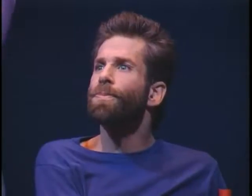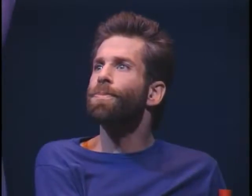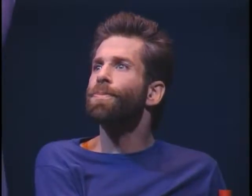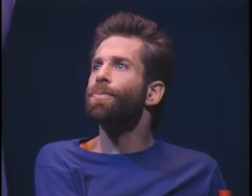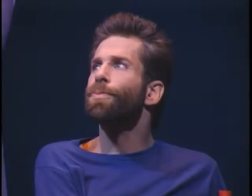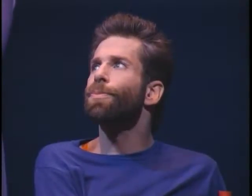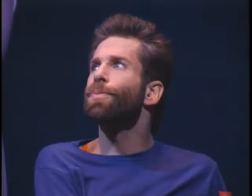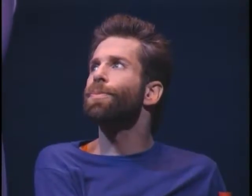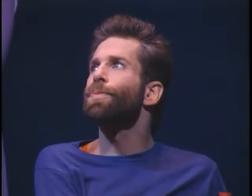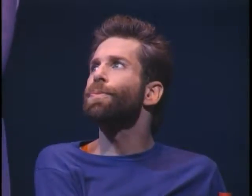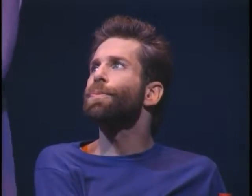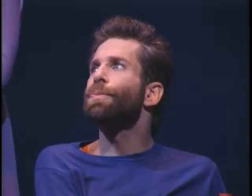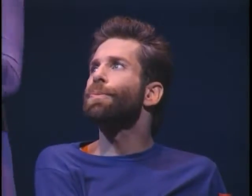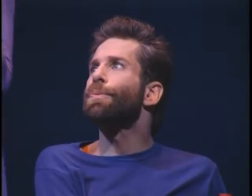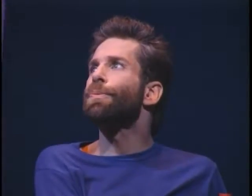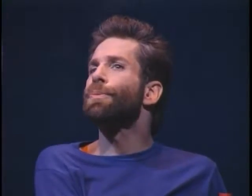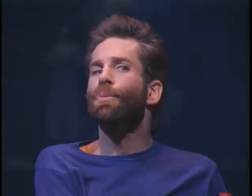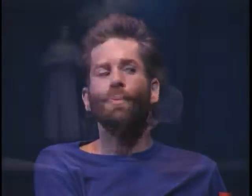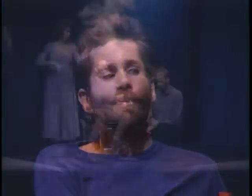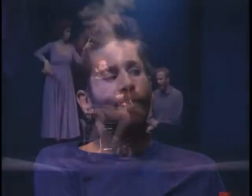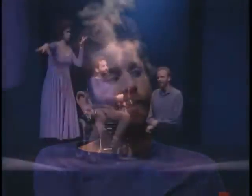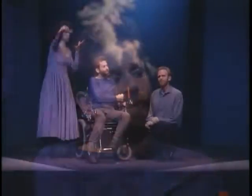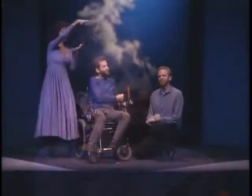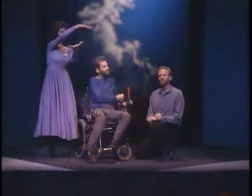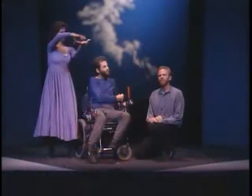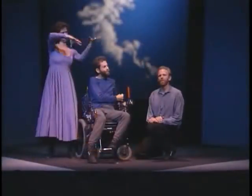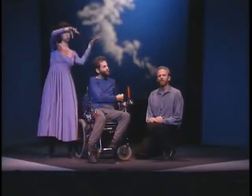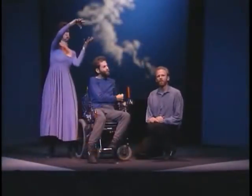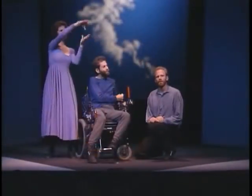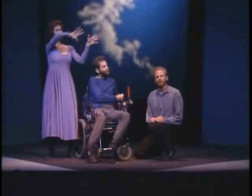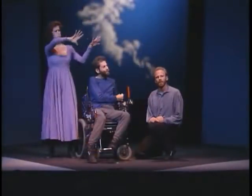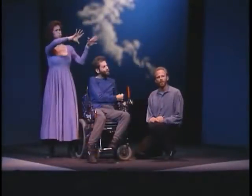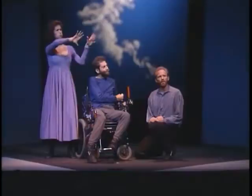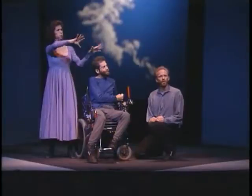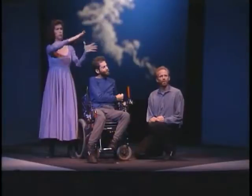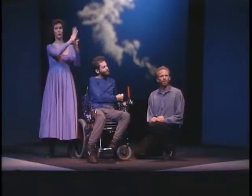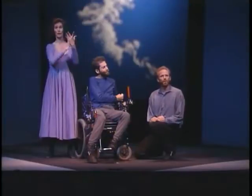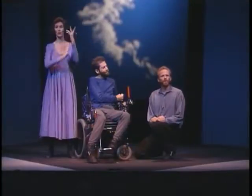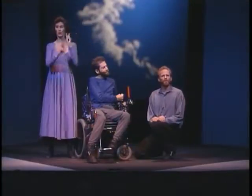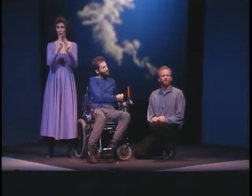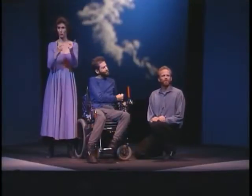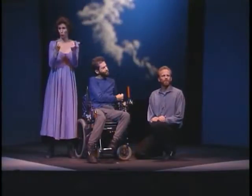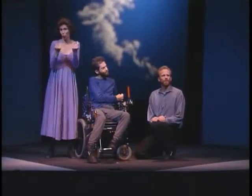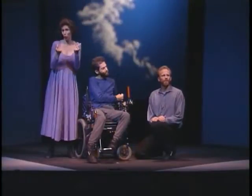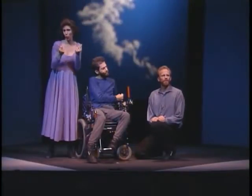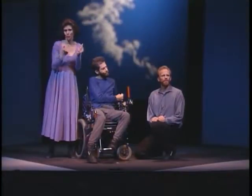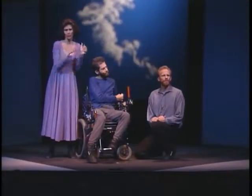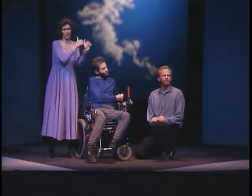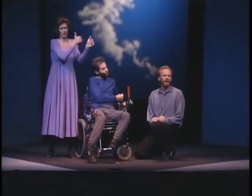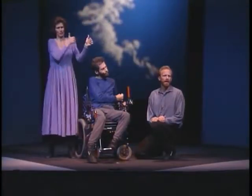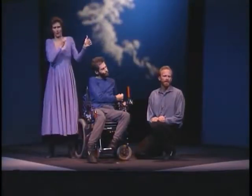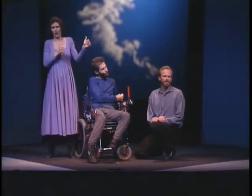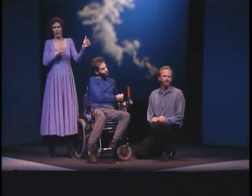some people hide from storms they close their shutters doors and blinds